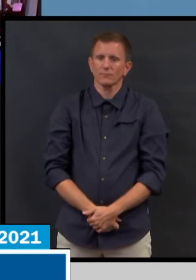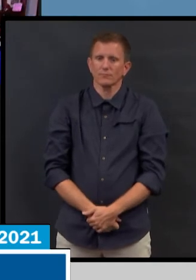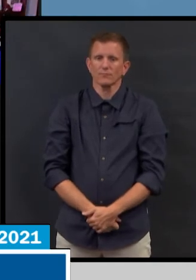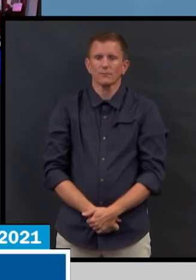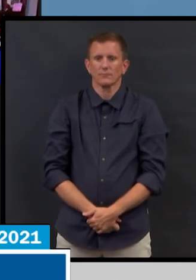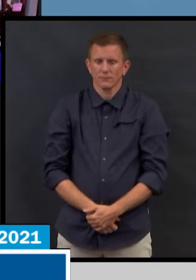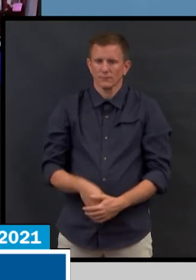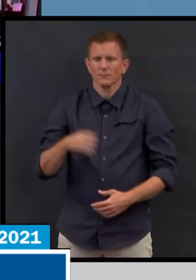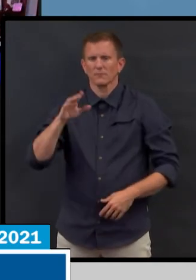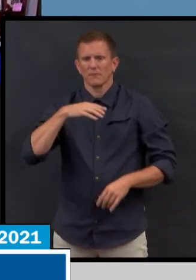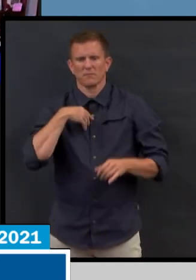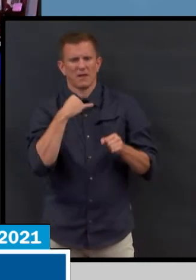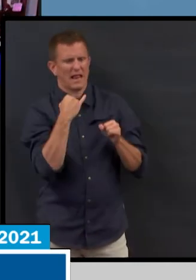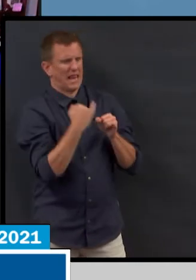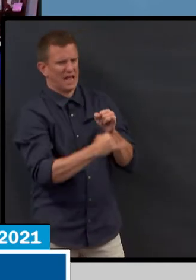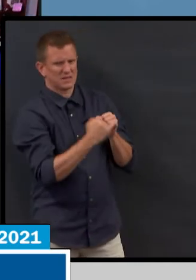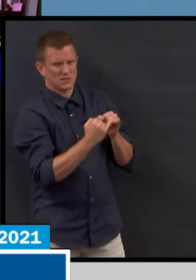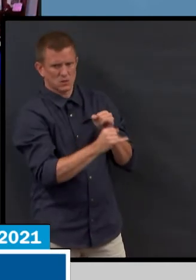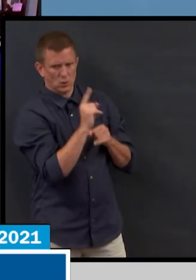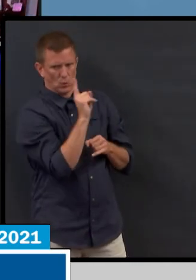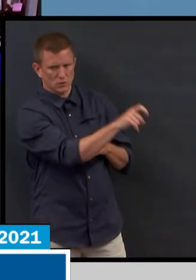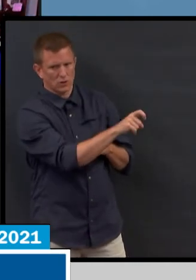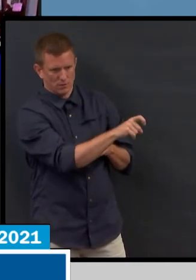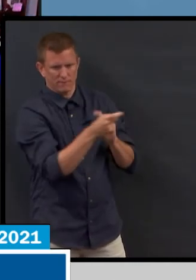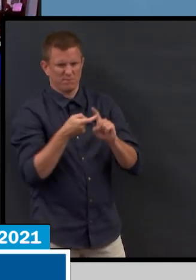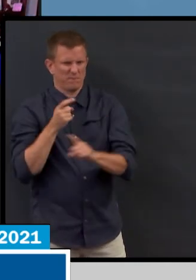also the facebook side saying can we buy memberships for rec centers now